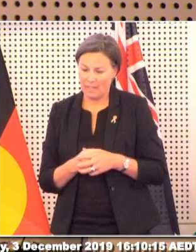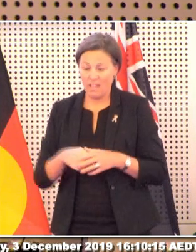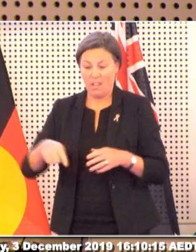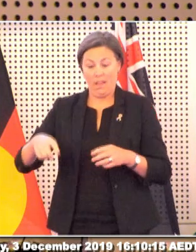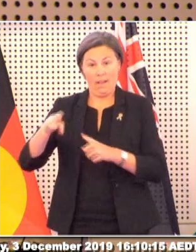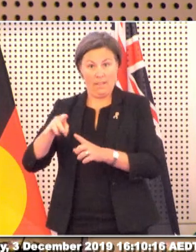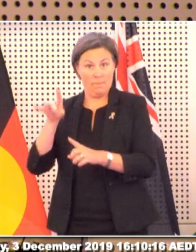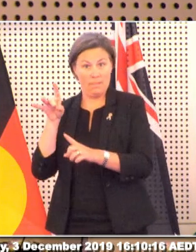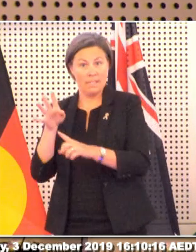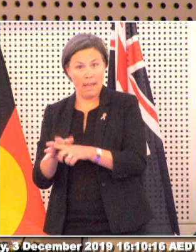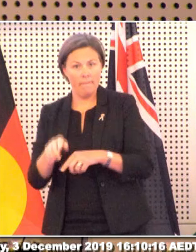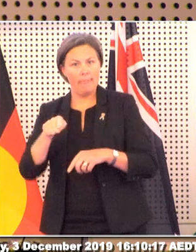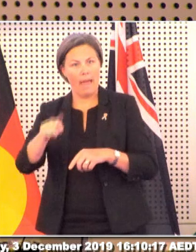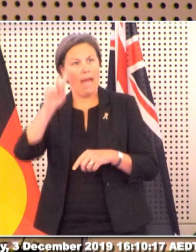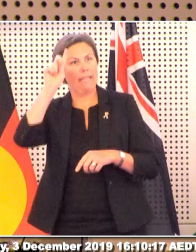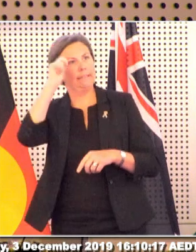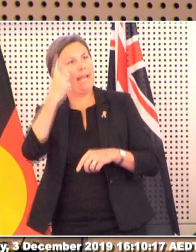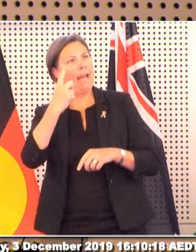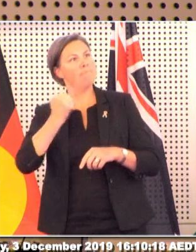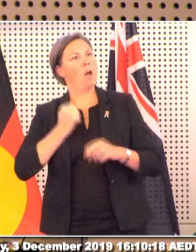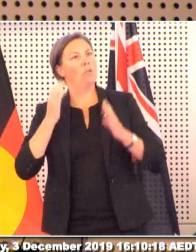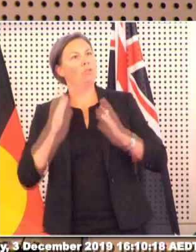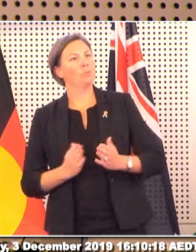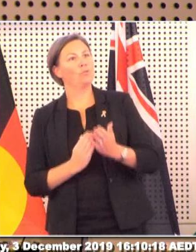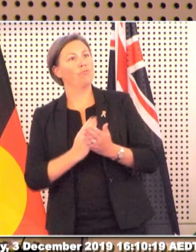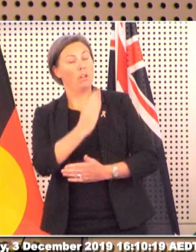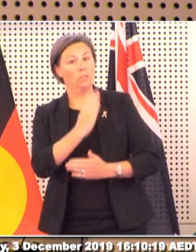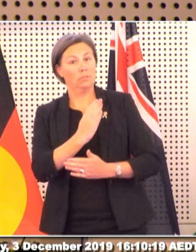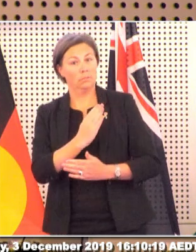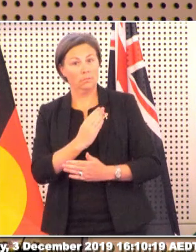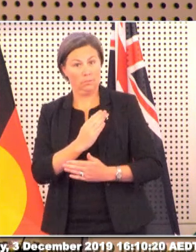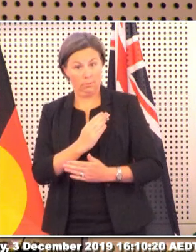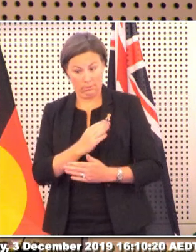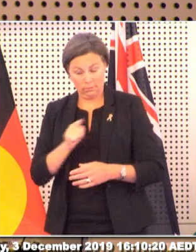demonstrate of their human rights and how to enforce those human rights?